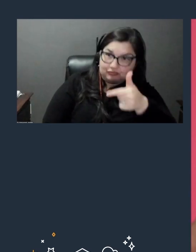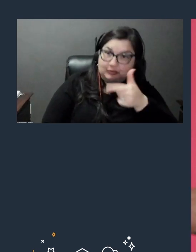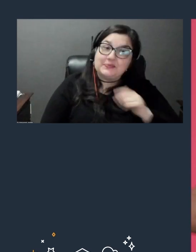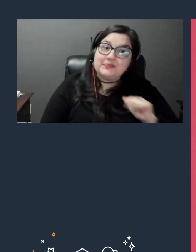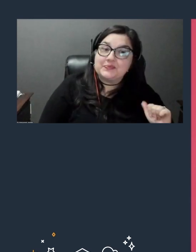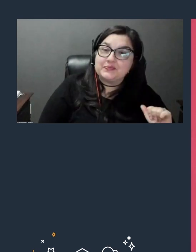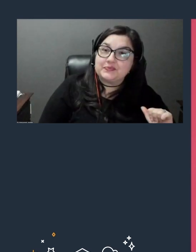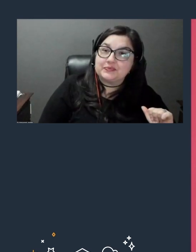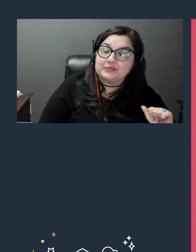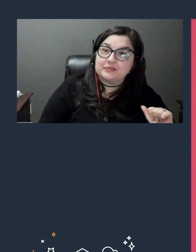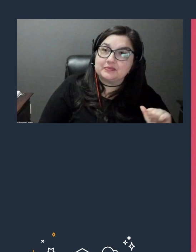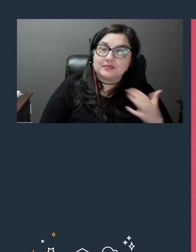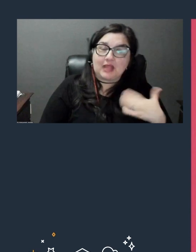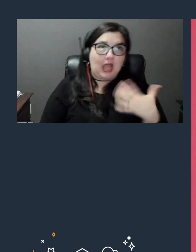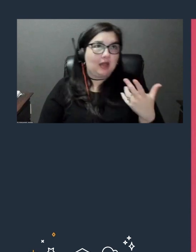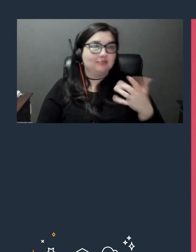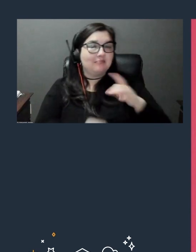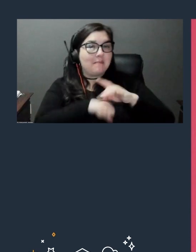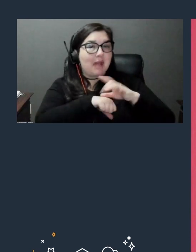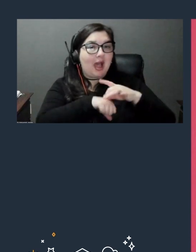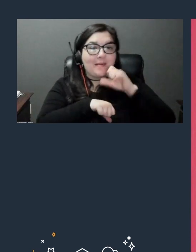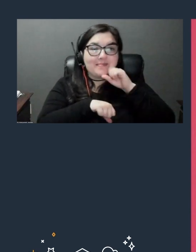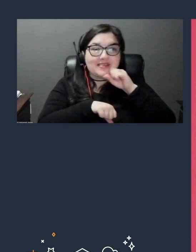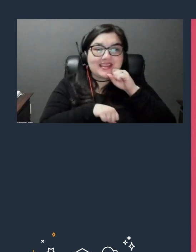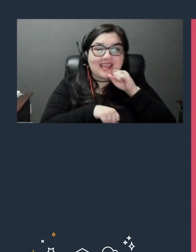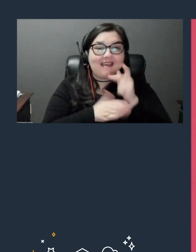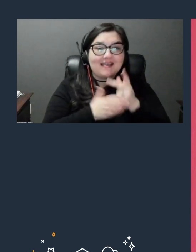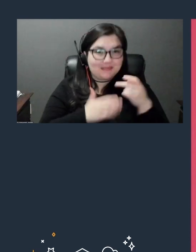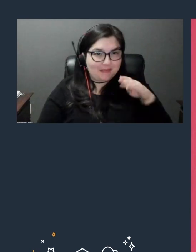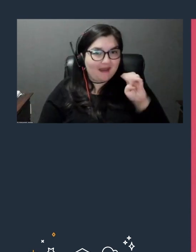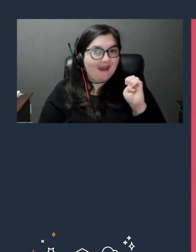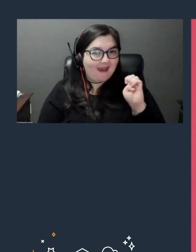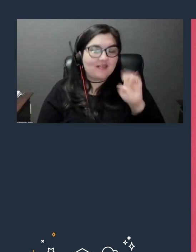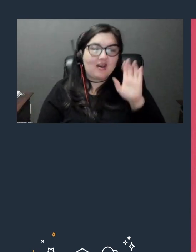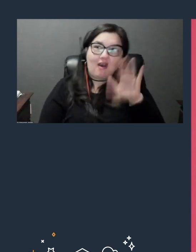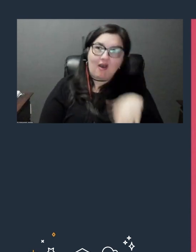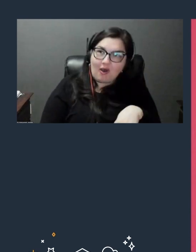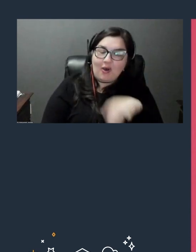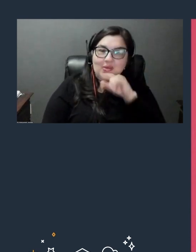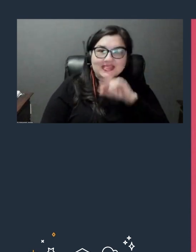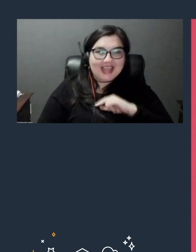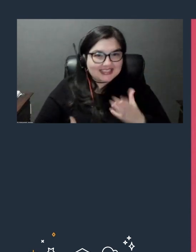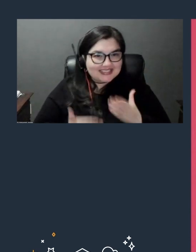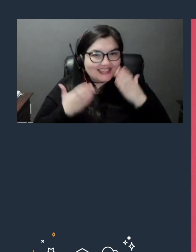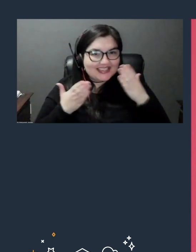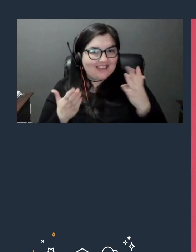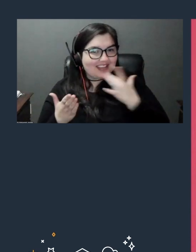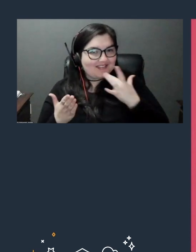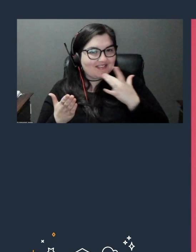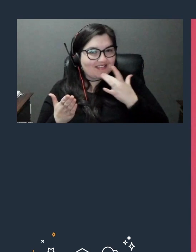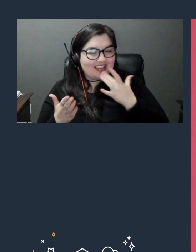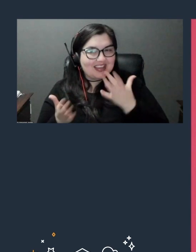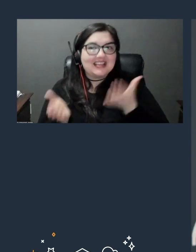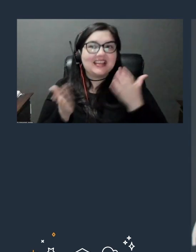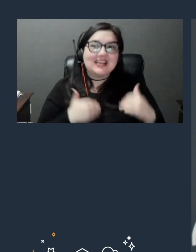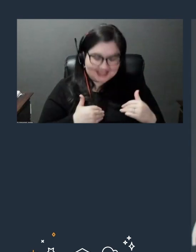[Nitish] Pumpkin pie? [Both] Pumpkin pie? Okay, a Thanksgiving fan, all right. All right, Anusha? [Anusha] Actually, pumpkin's my favorite too. Wow!